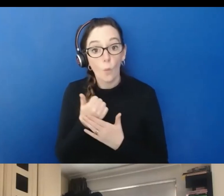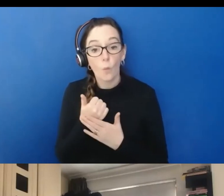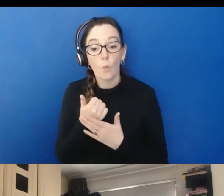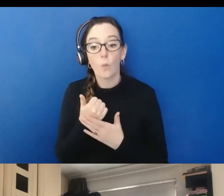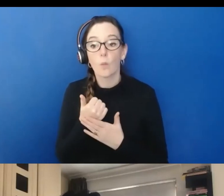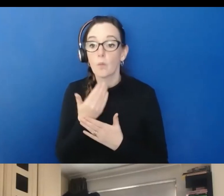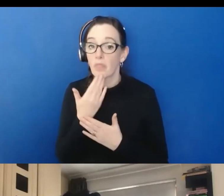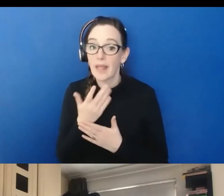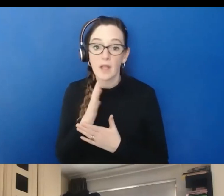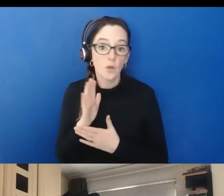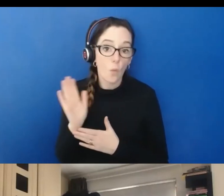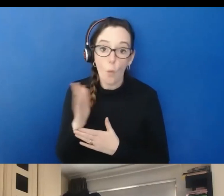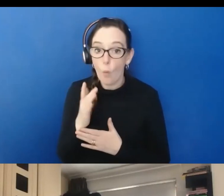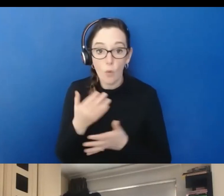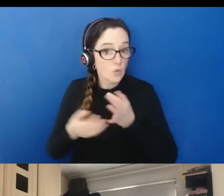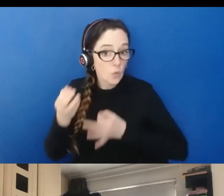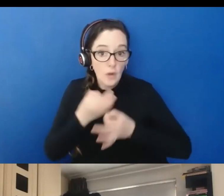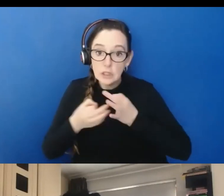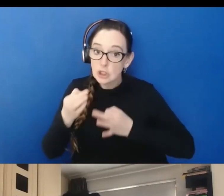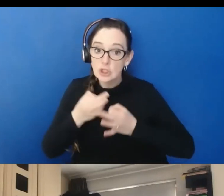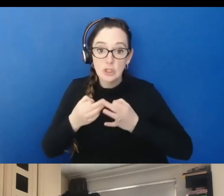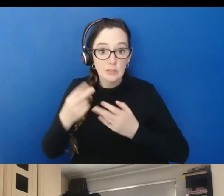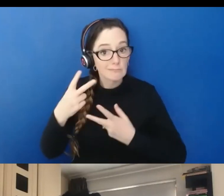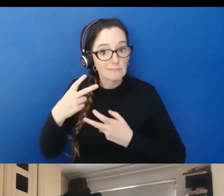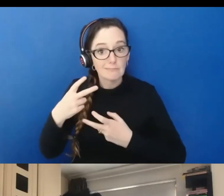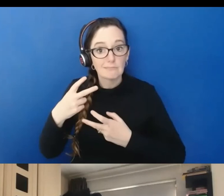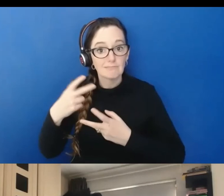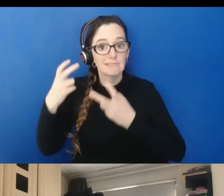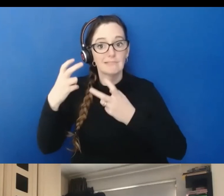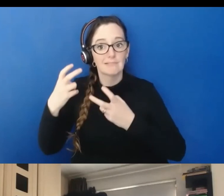and asking the questions you have been asking, it has made it a joy to chair because the